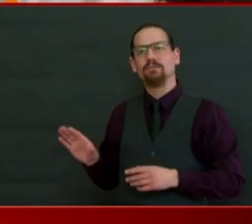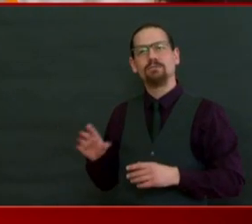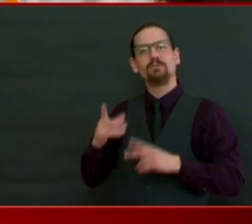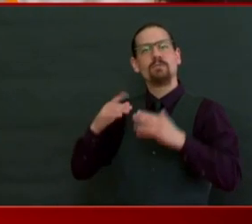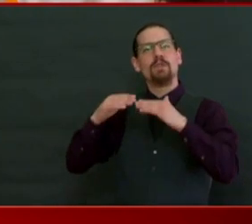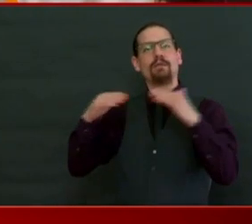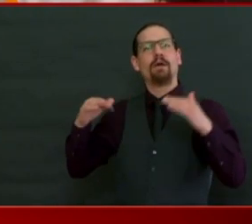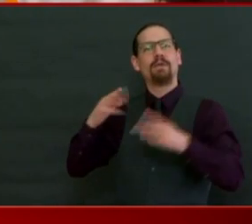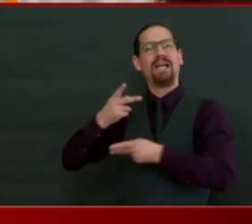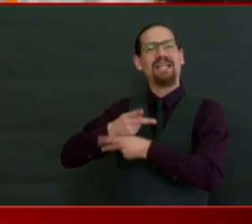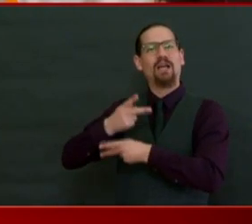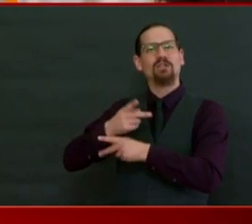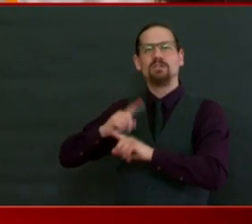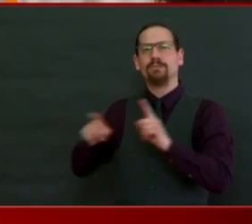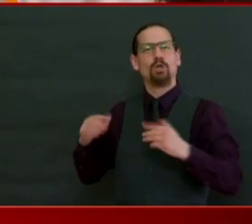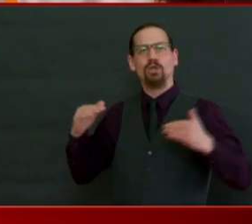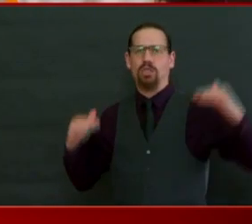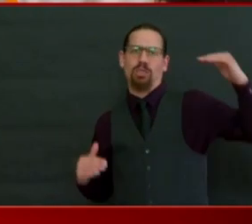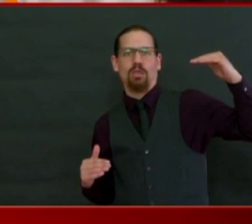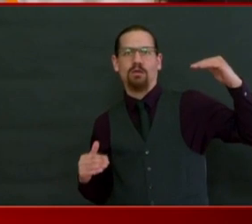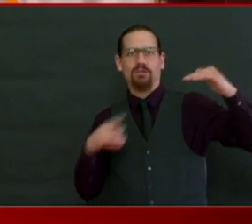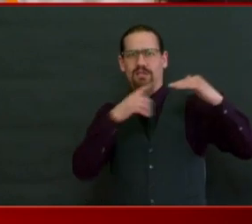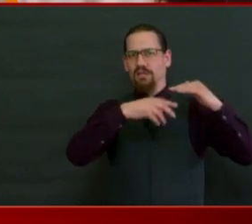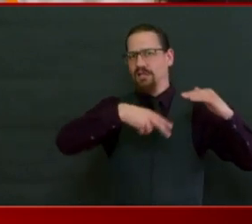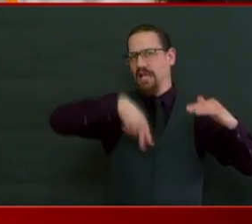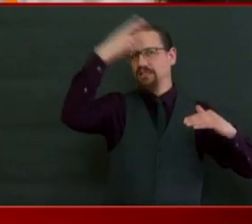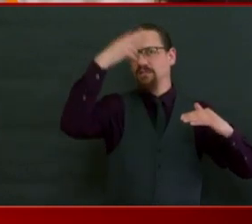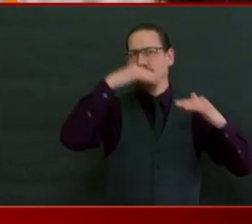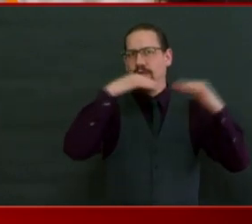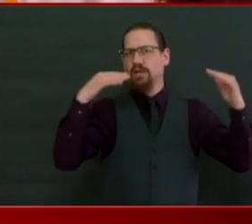SOMEONEL CAN BE PLACED ON A VENTILATOR.